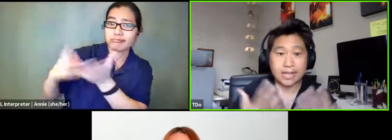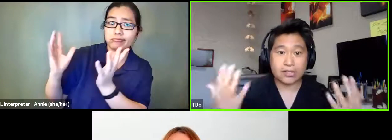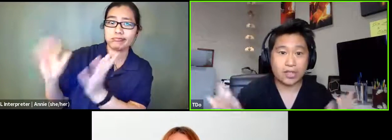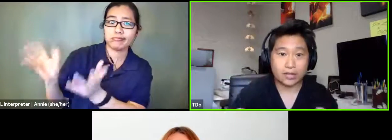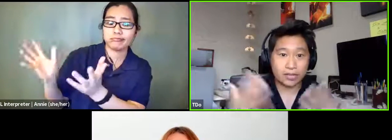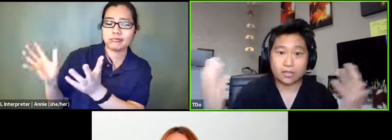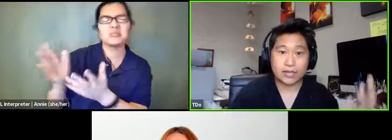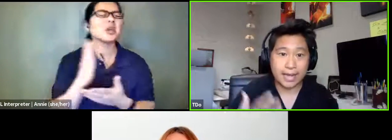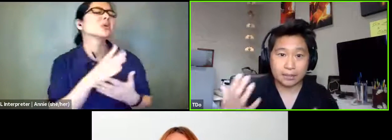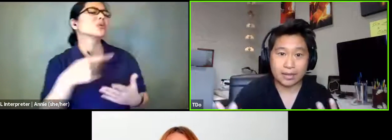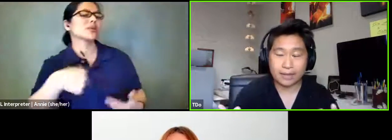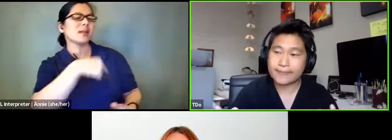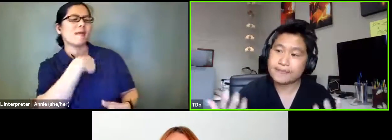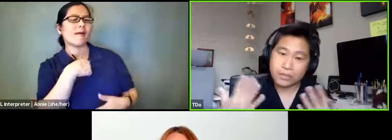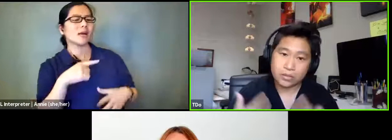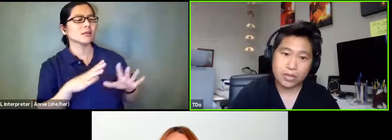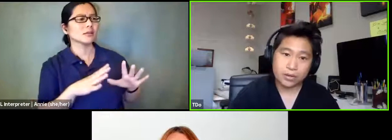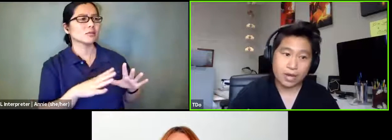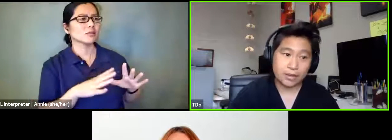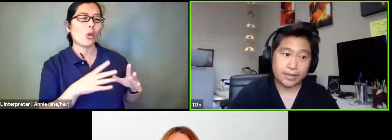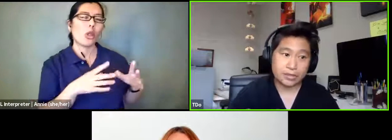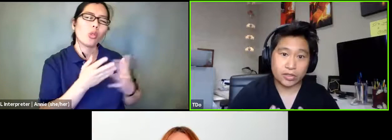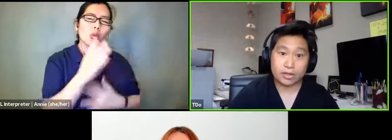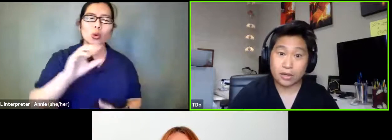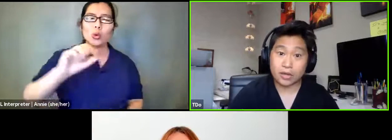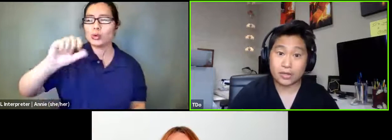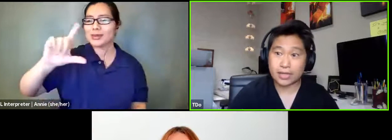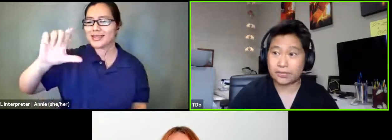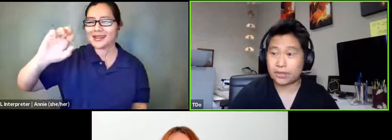Slack channel: ‘this is what's happening.’ There is another colleague that took it upon herself to